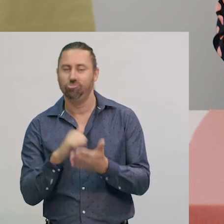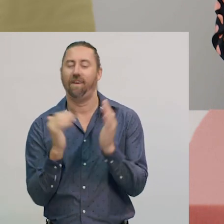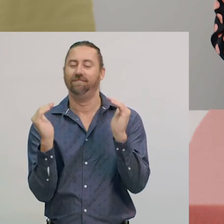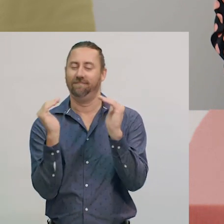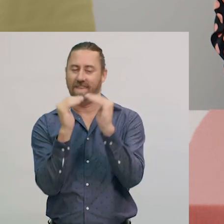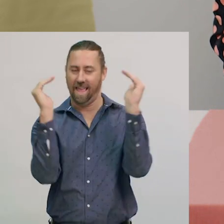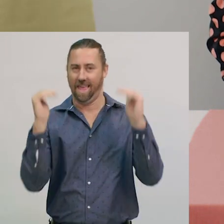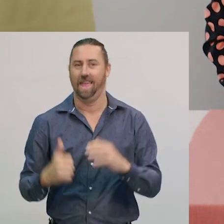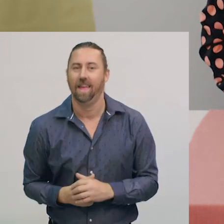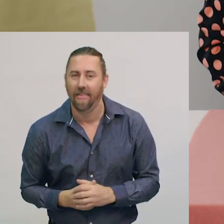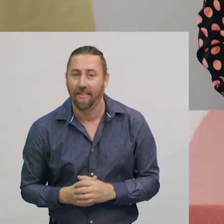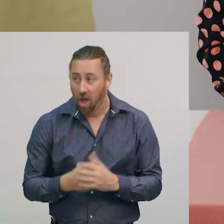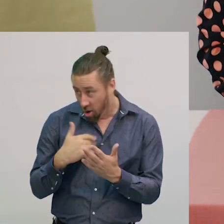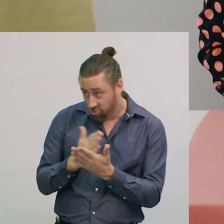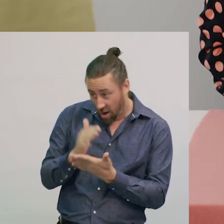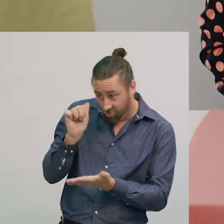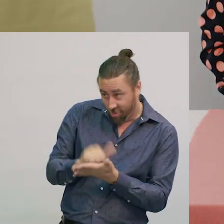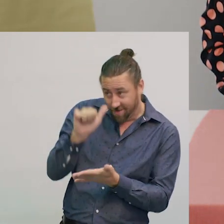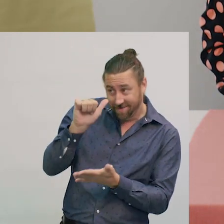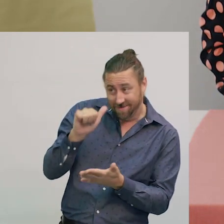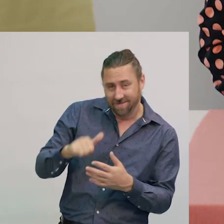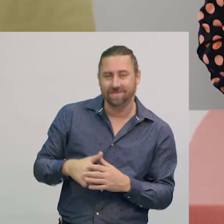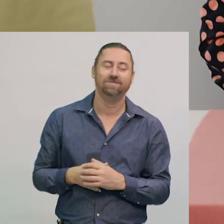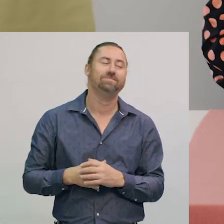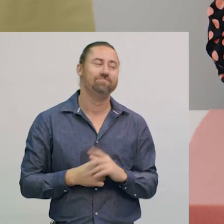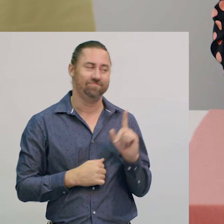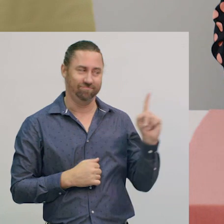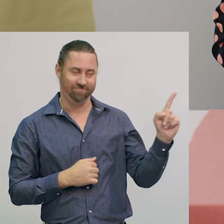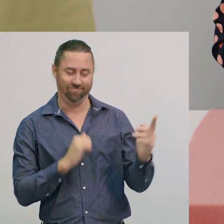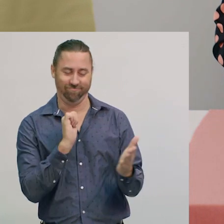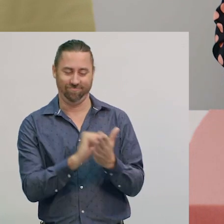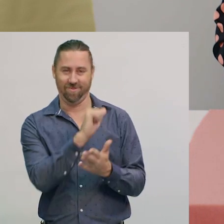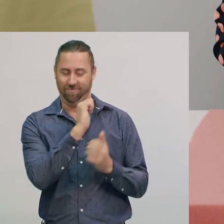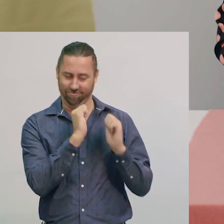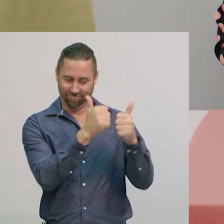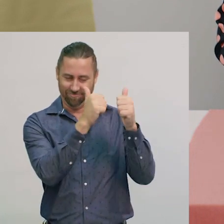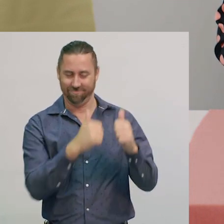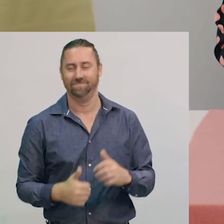Did I share them out equally, Monique? You sure did, Kristen. Well done.